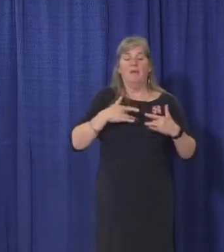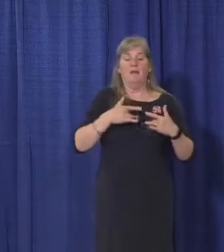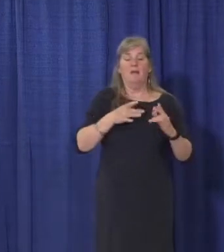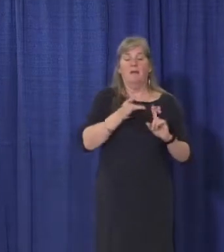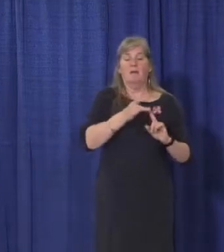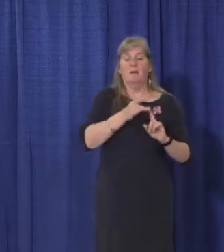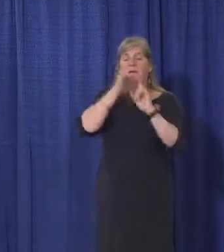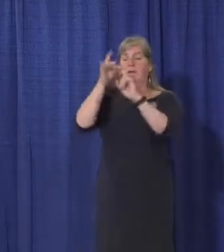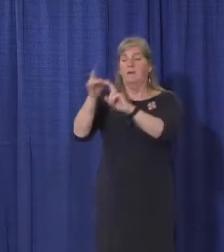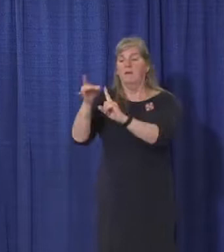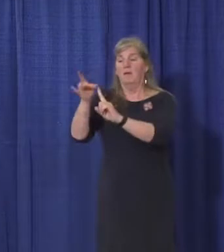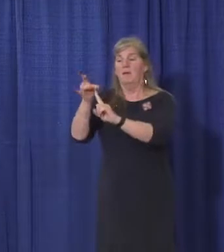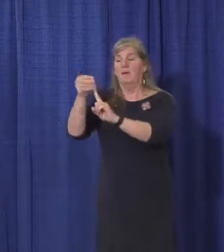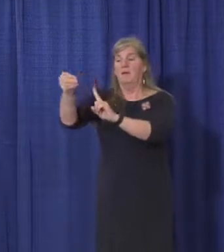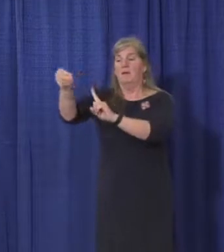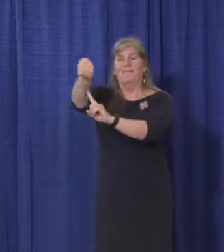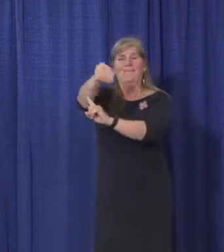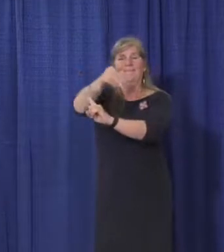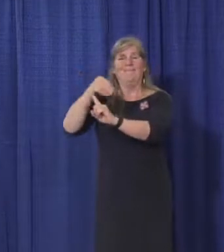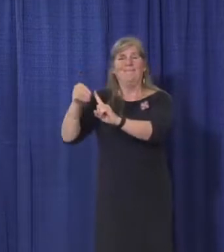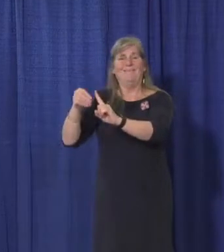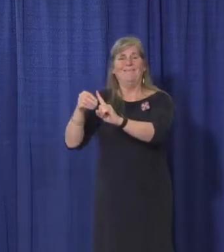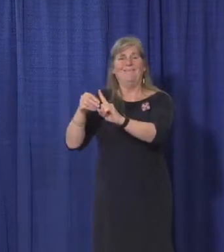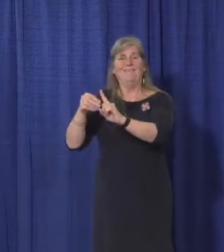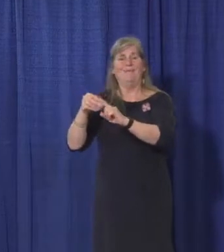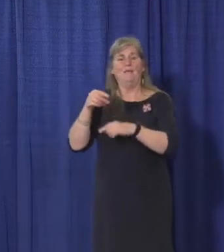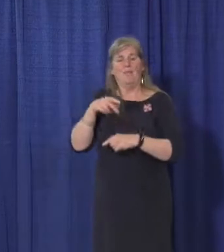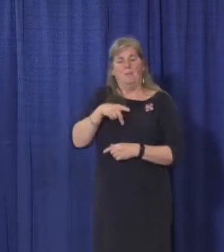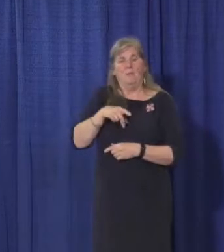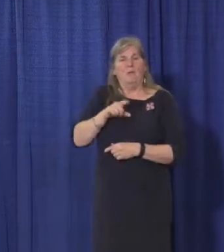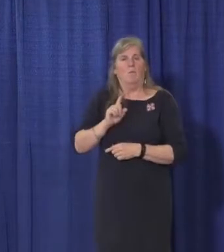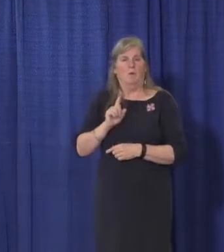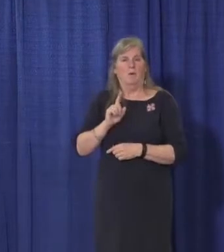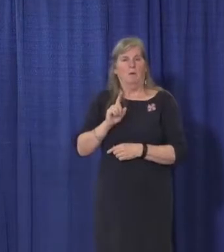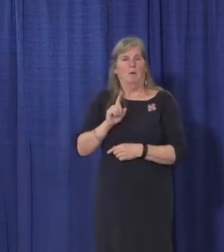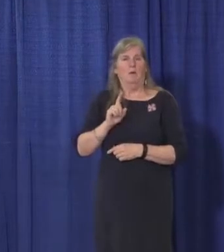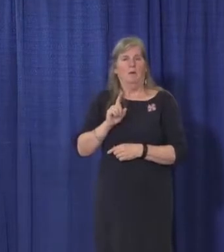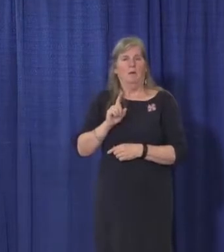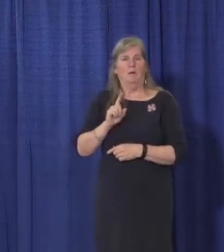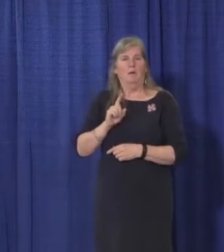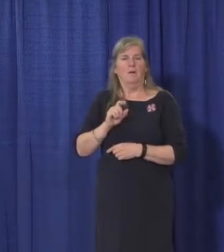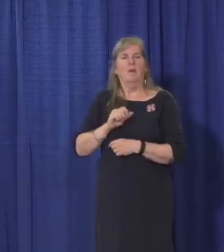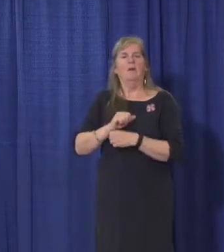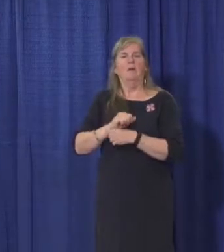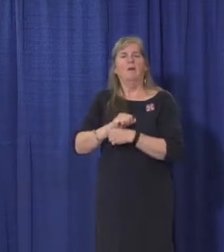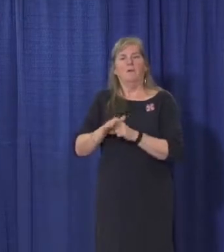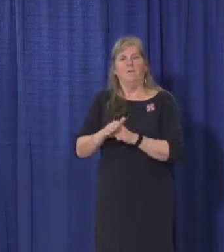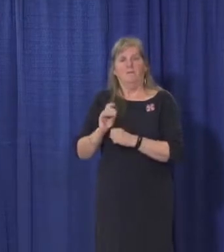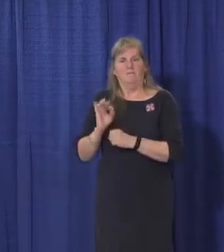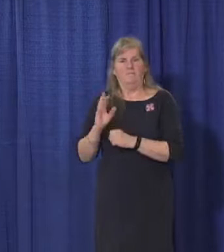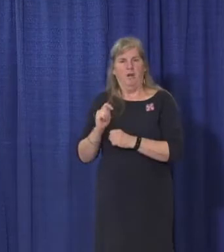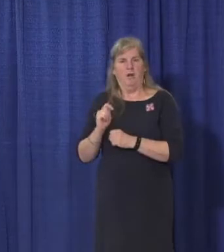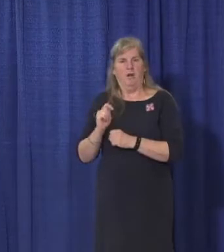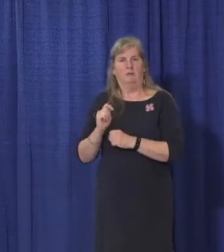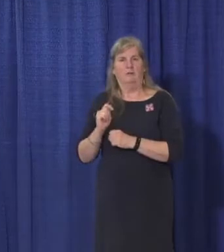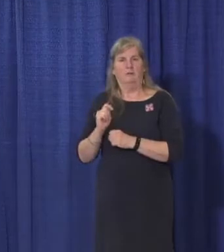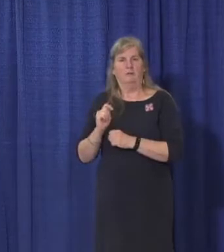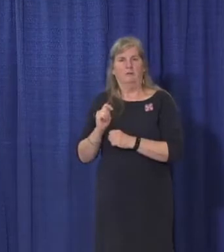we are seeing P1, one source that has spread into this